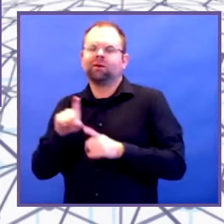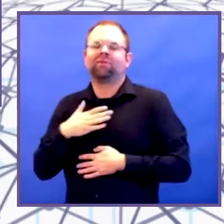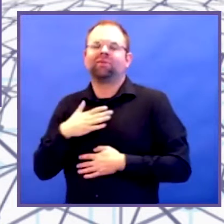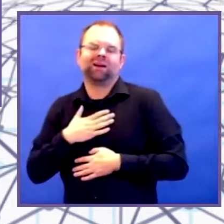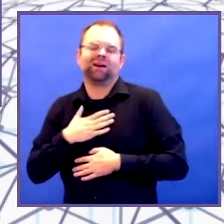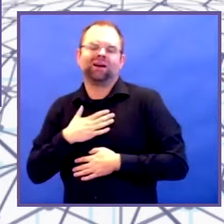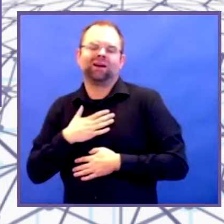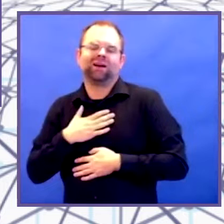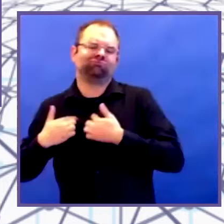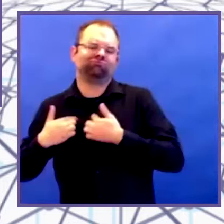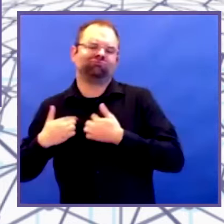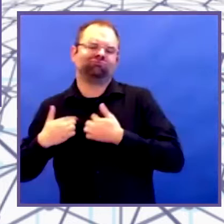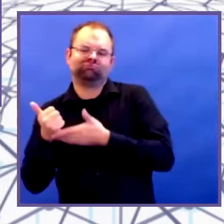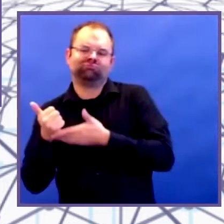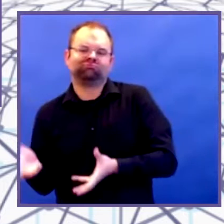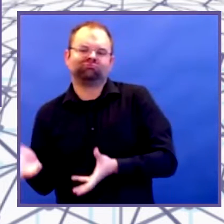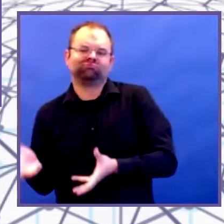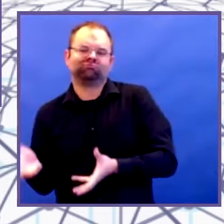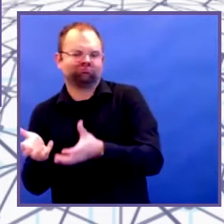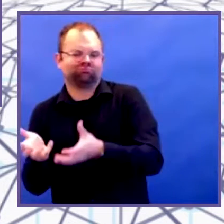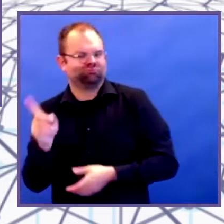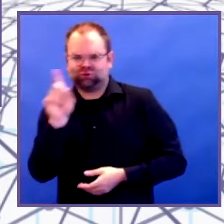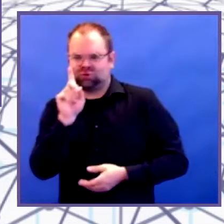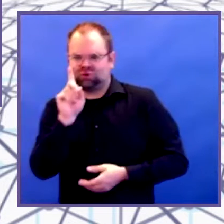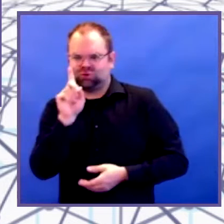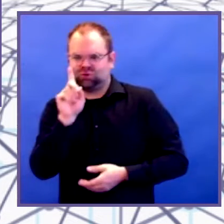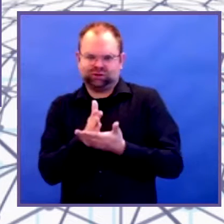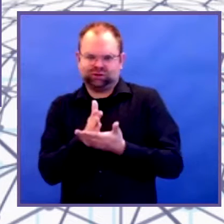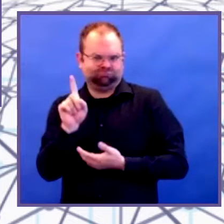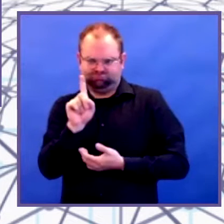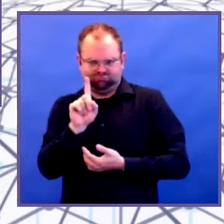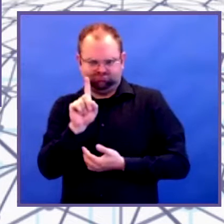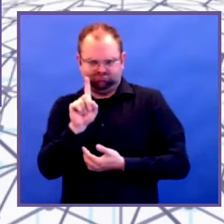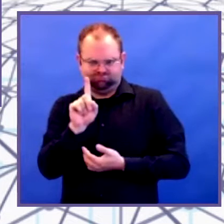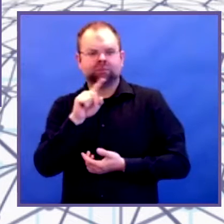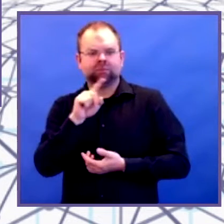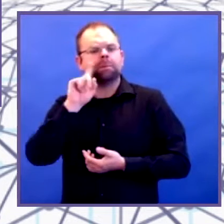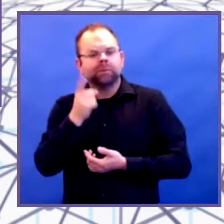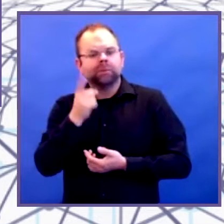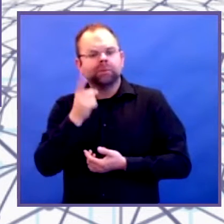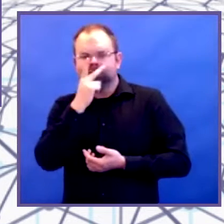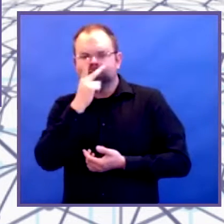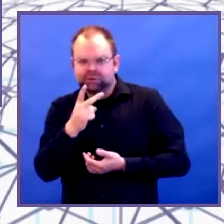And together we have the voice, the tools and the resources to call this out and support